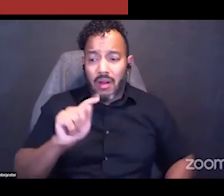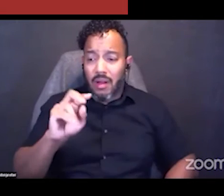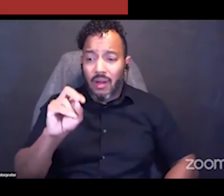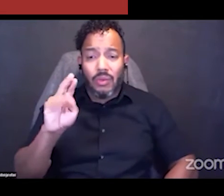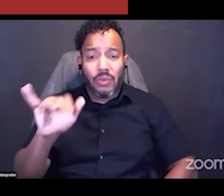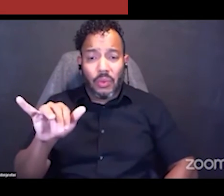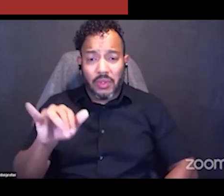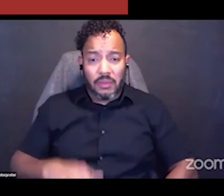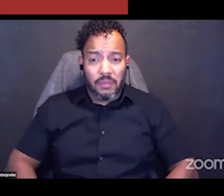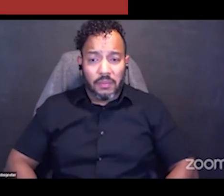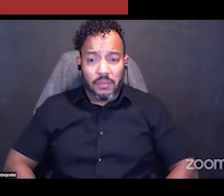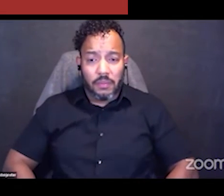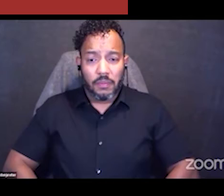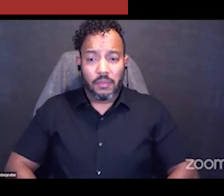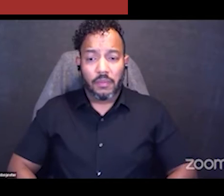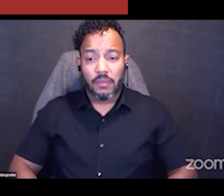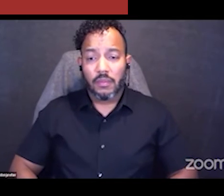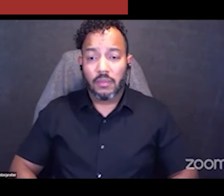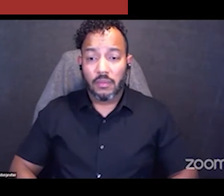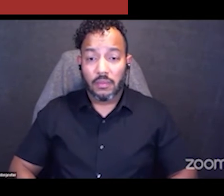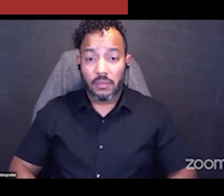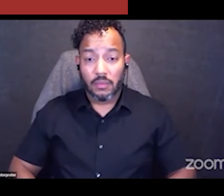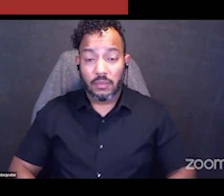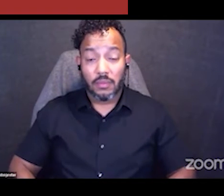Marcie: This is Marcie.